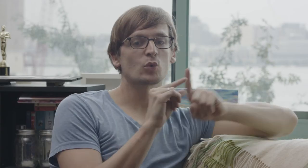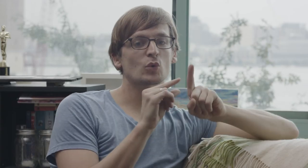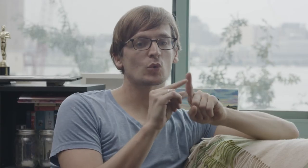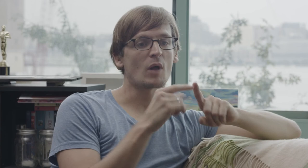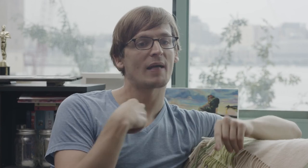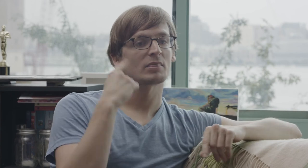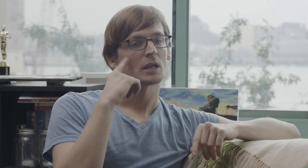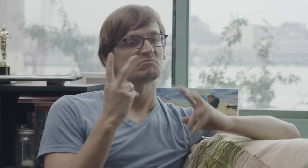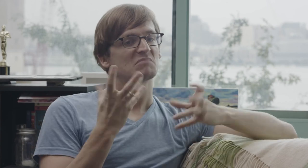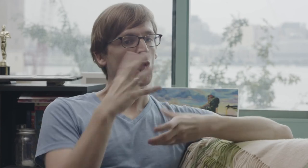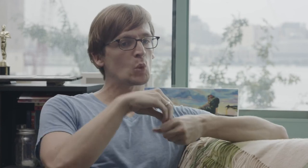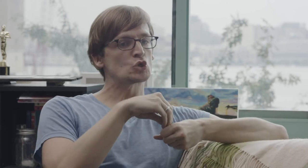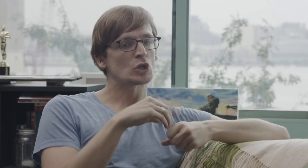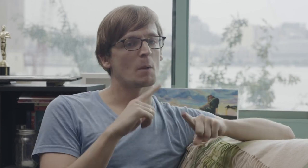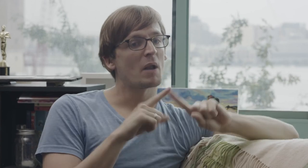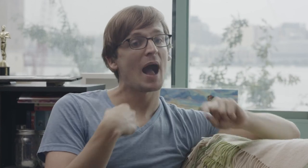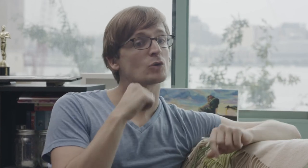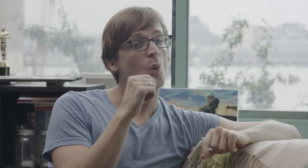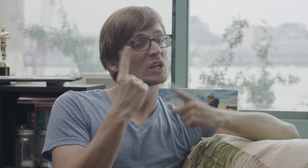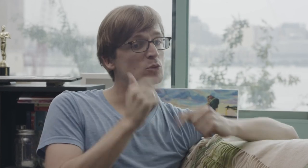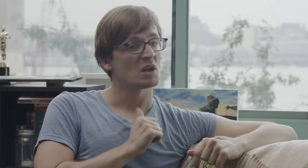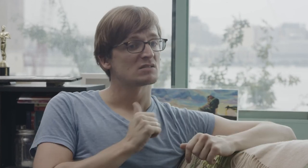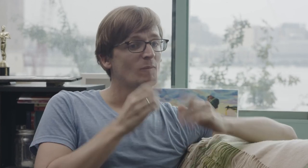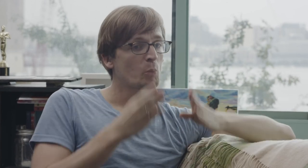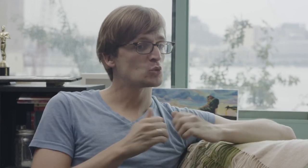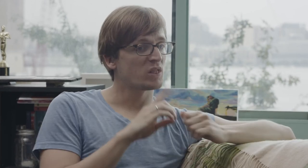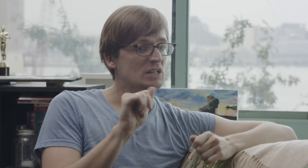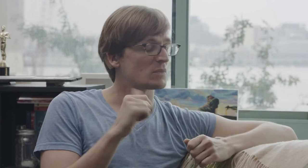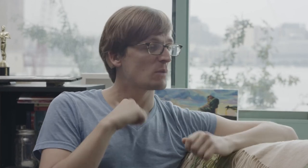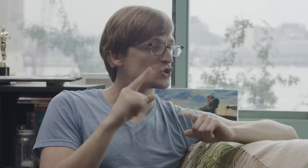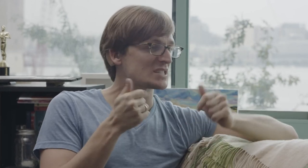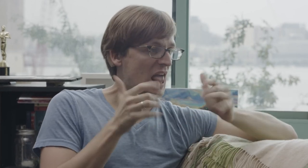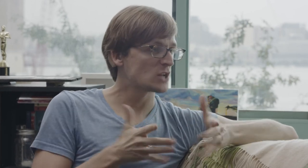When I think of disability, I think of inclusion, but I don't think of myself as a person with a disability,